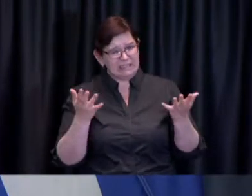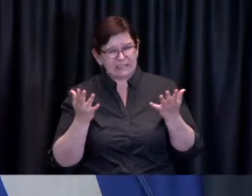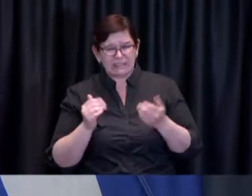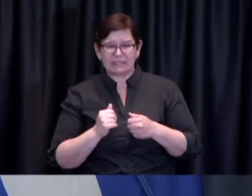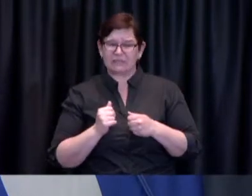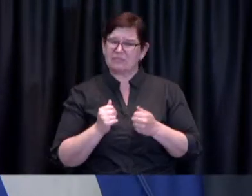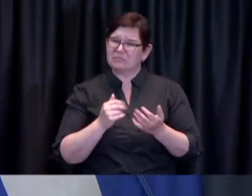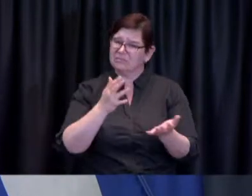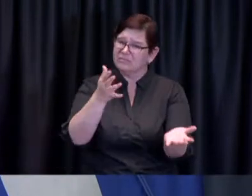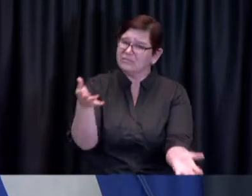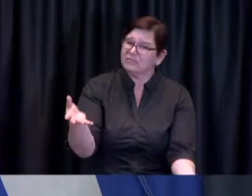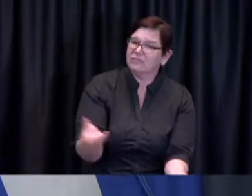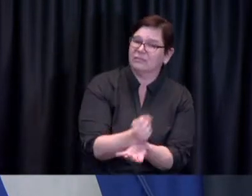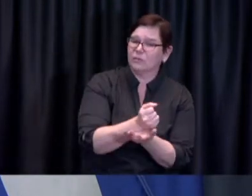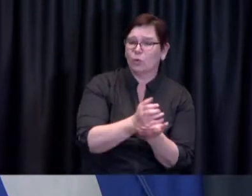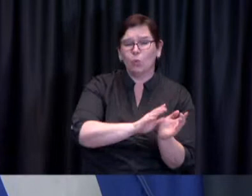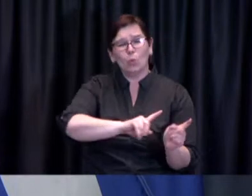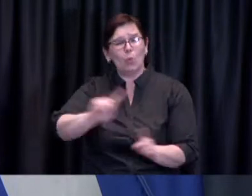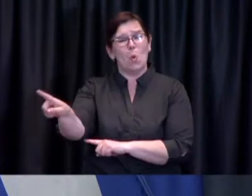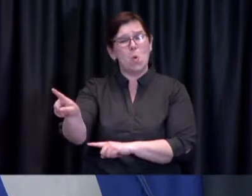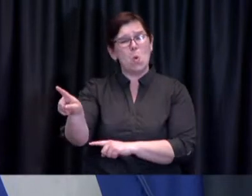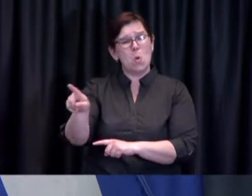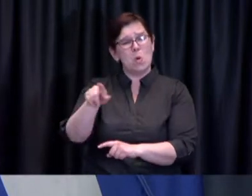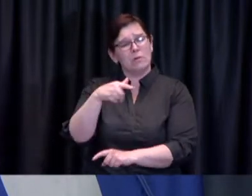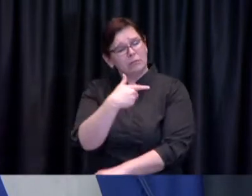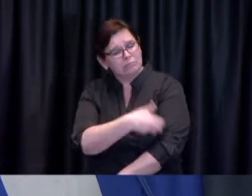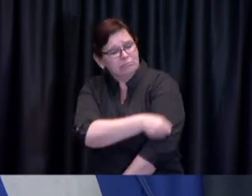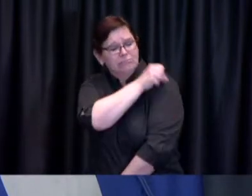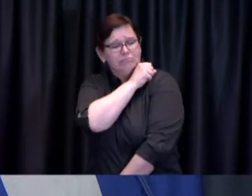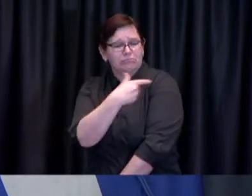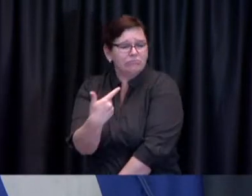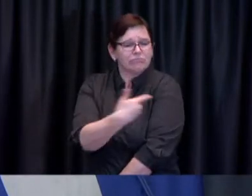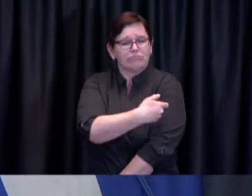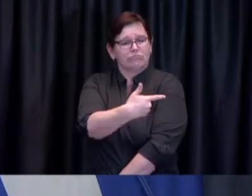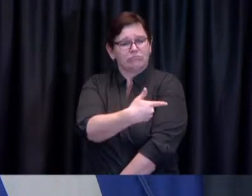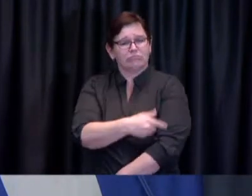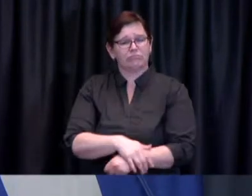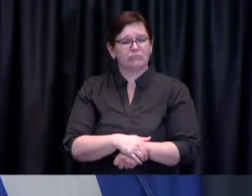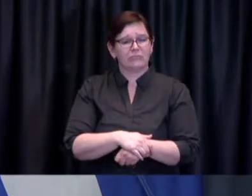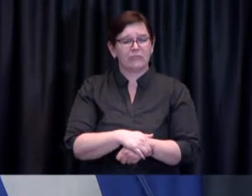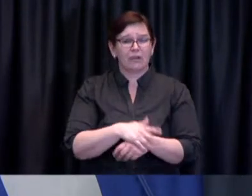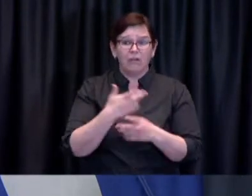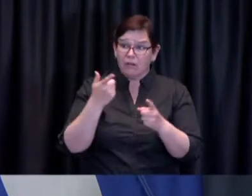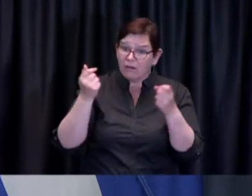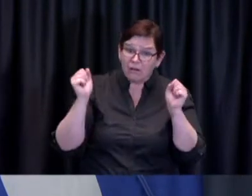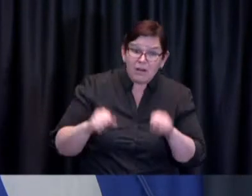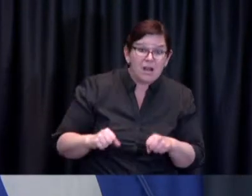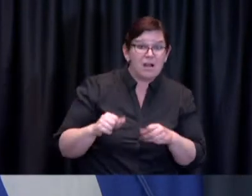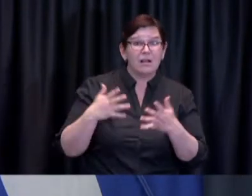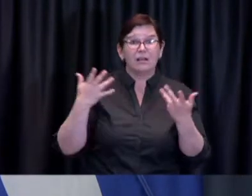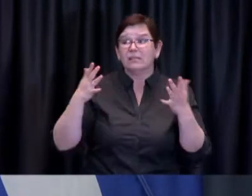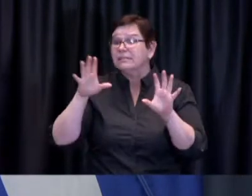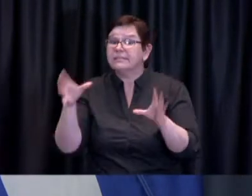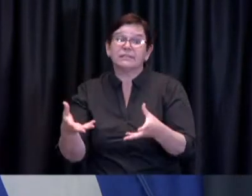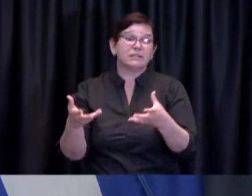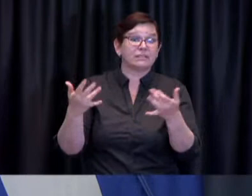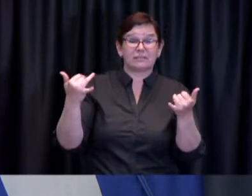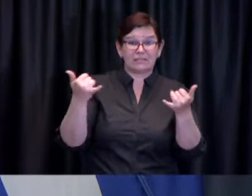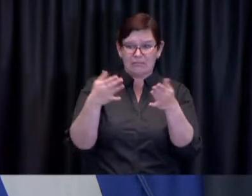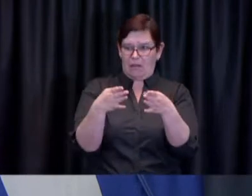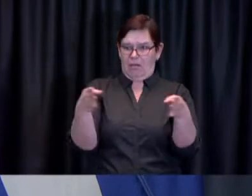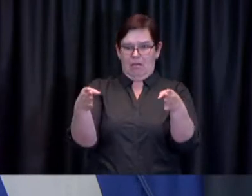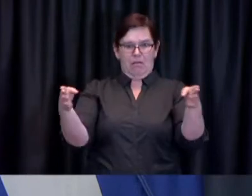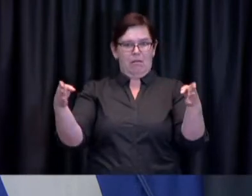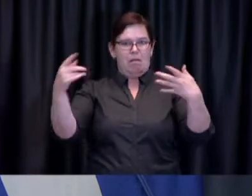now that so many more people are eligible since yesterday everyone aged 18 and up